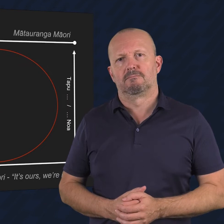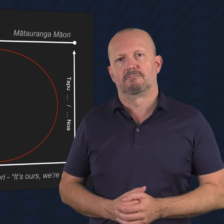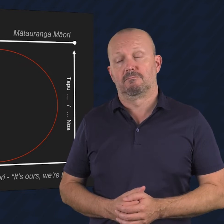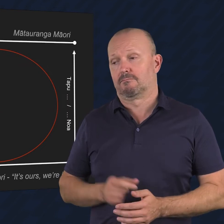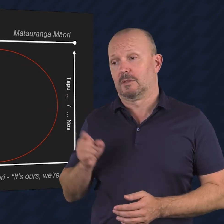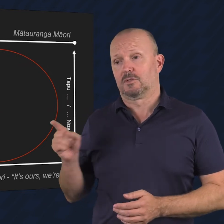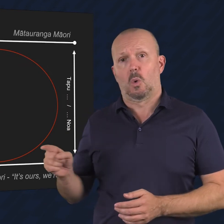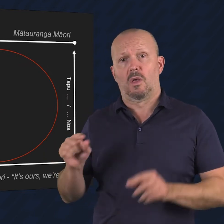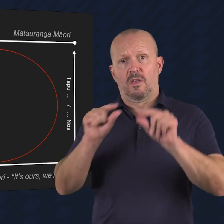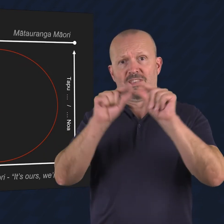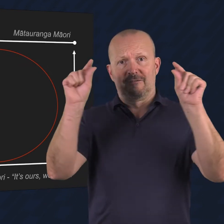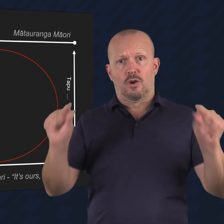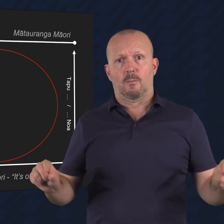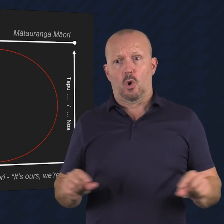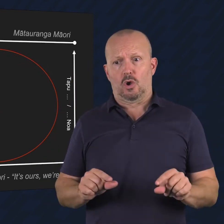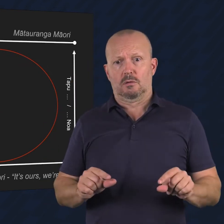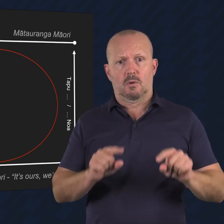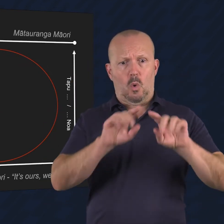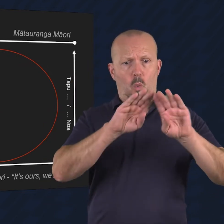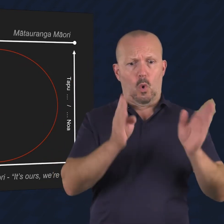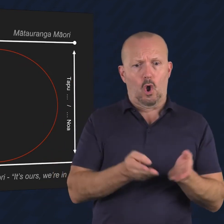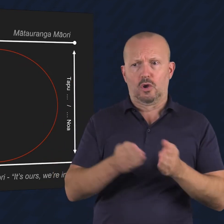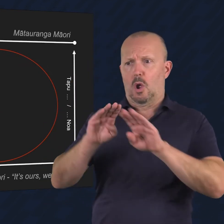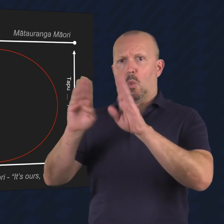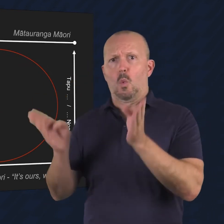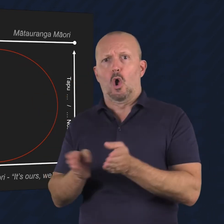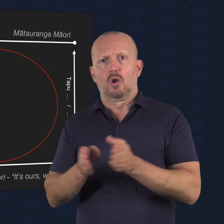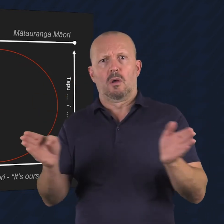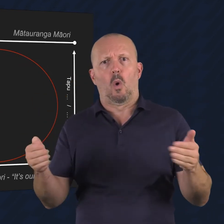With a framework that recognises two worlds and a raft of new tools,